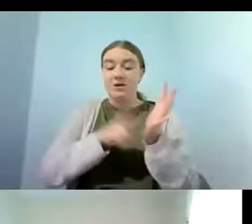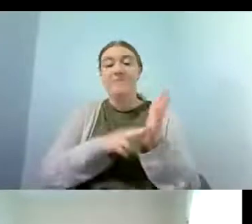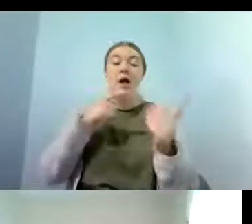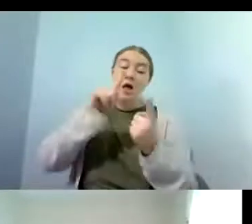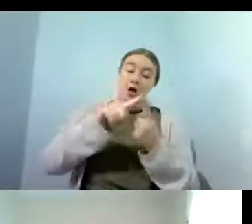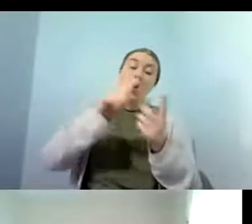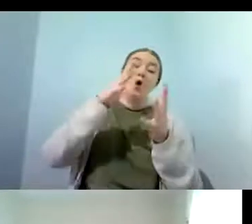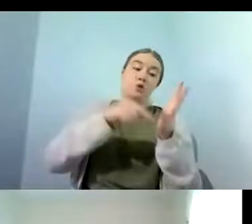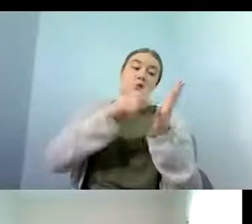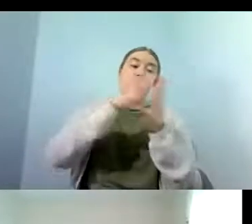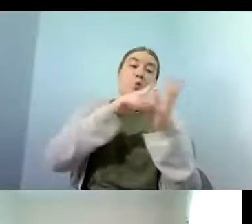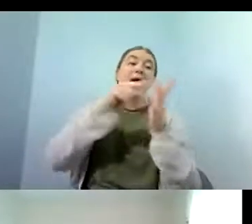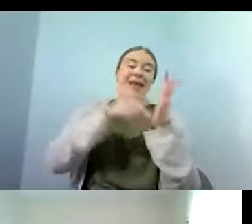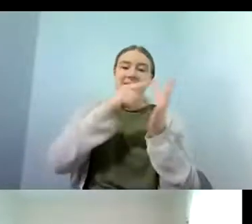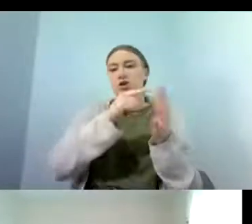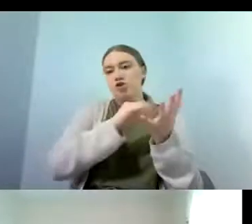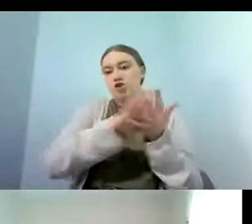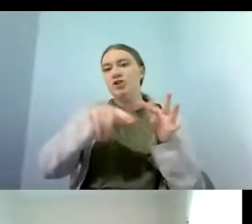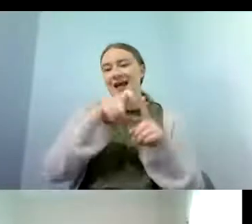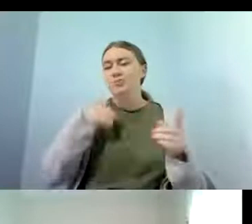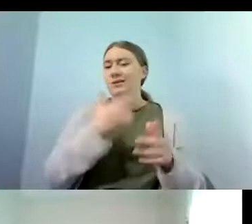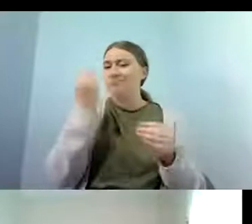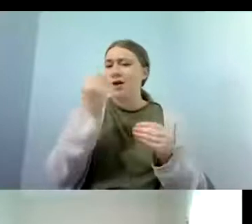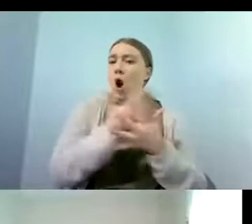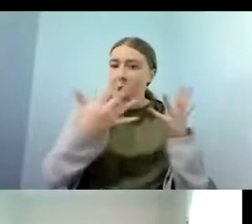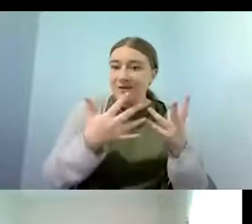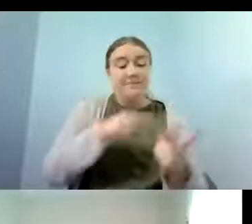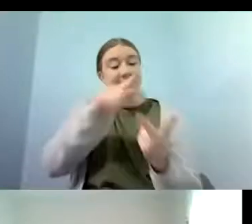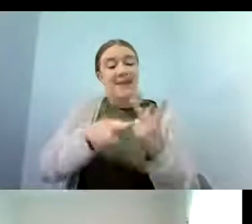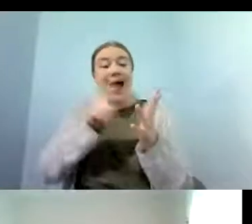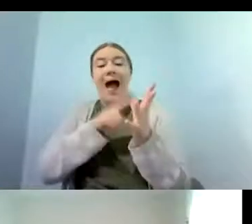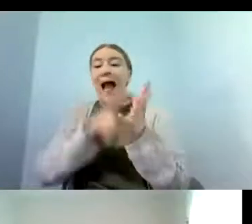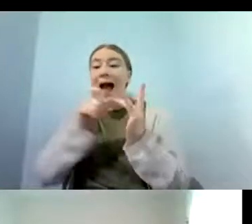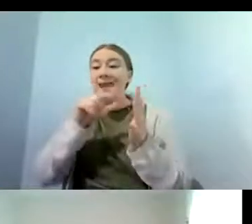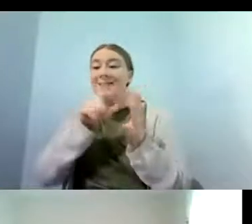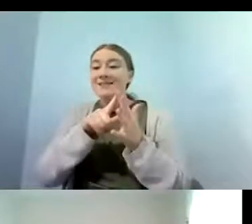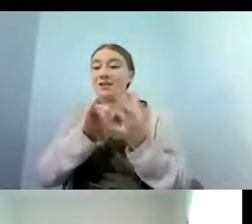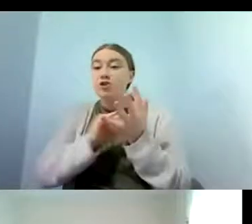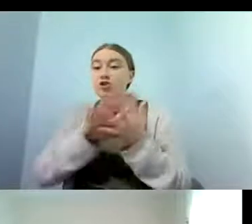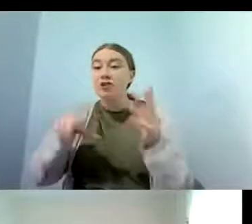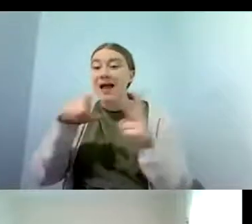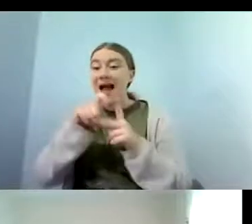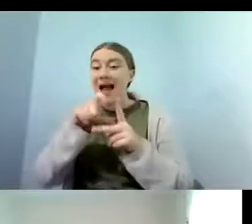and that is because the allis shad is very rare and um we're more likely to see twaite shad and